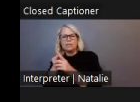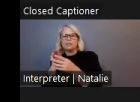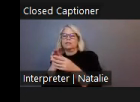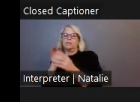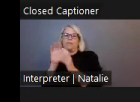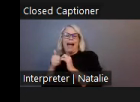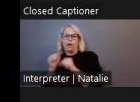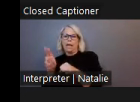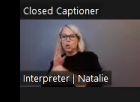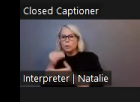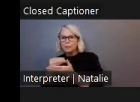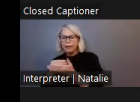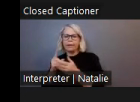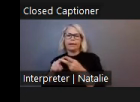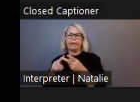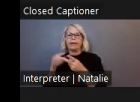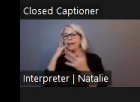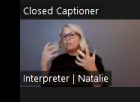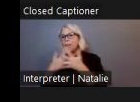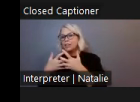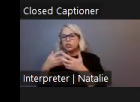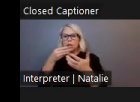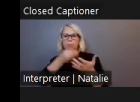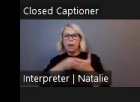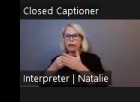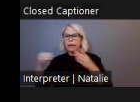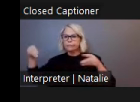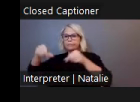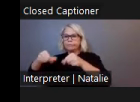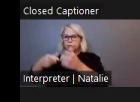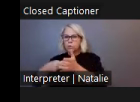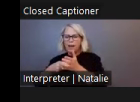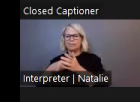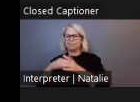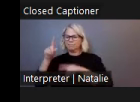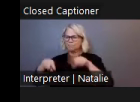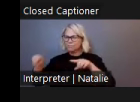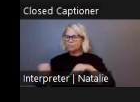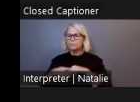whether or not matching funds are required, things of that sort.